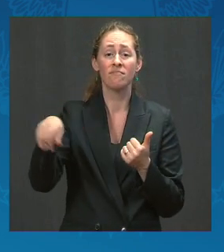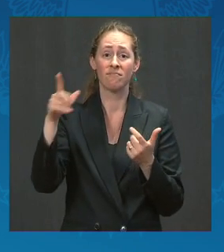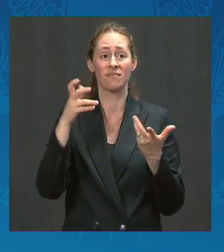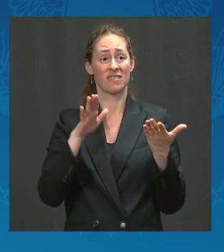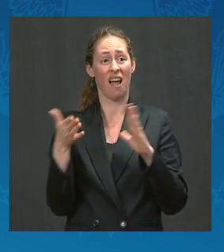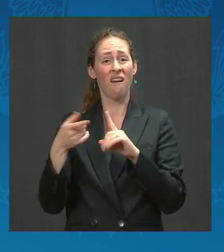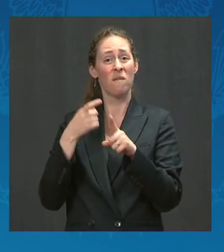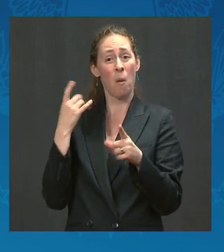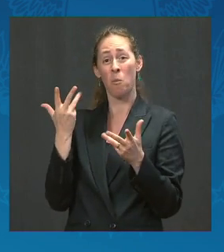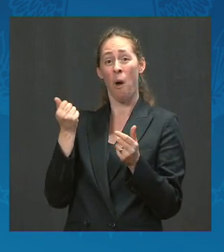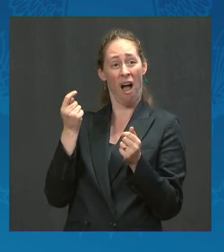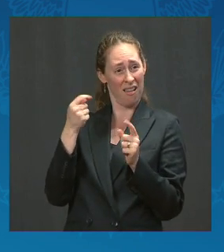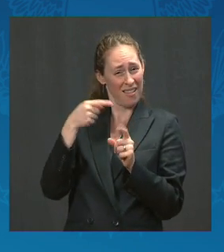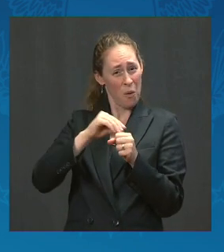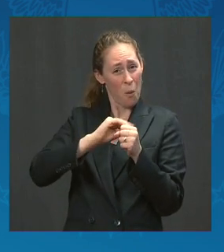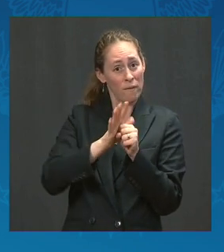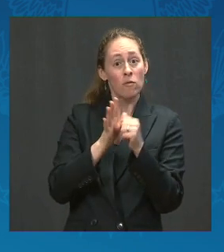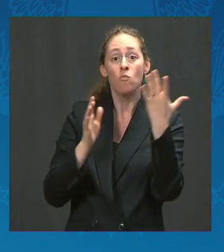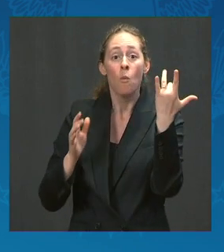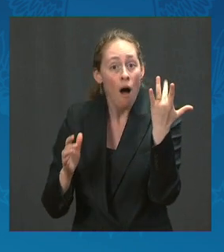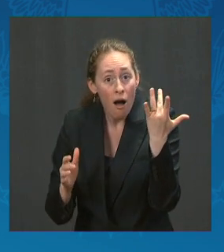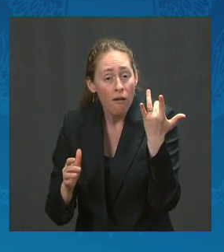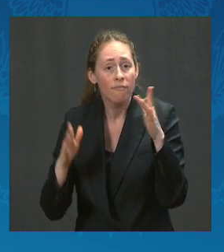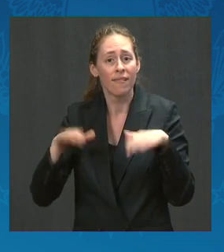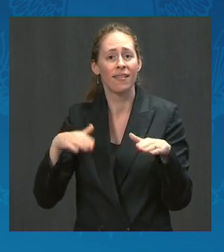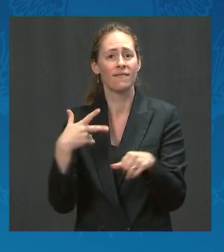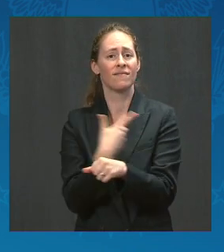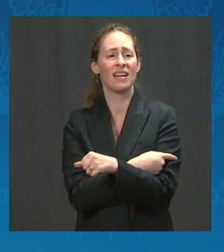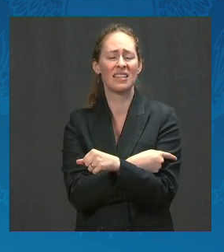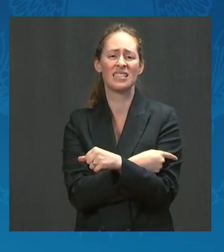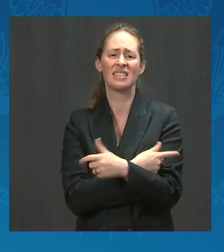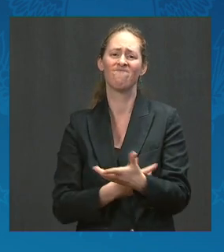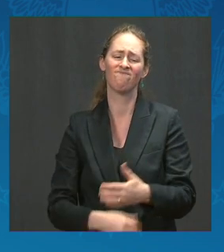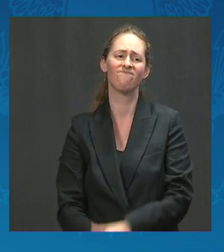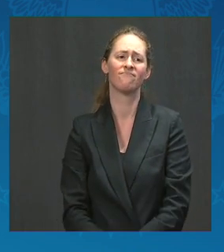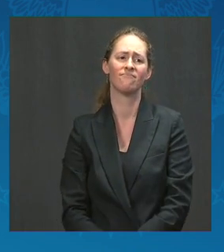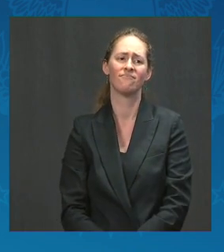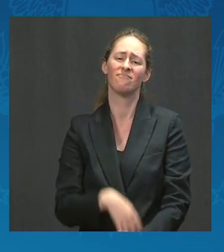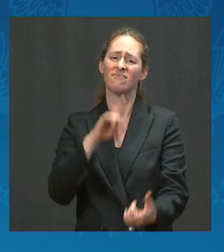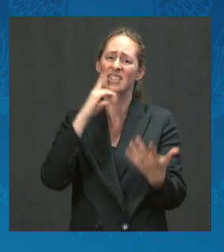are un-vaccinated. This is no joke.